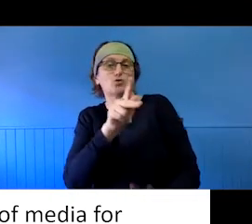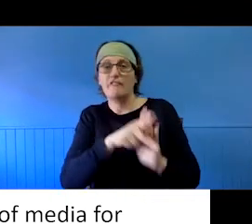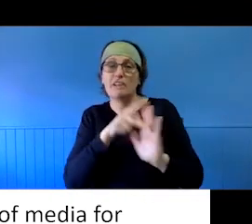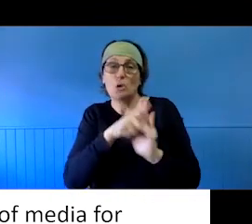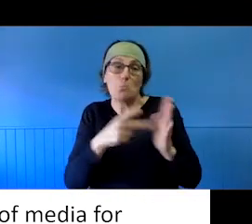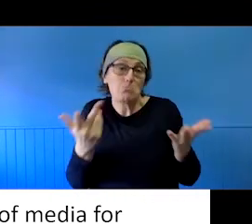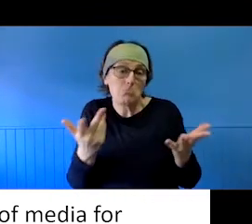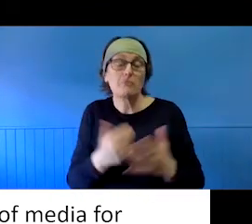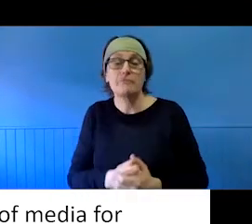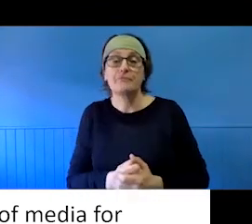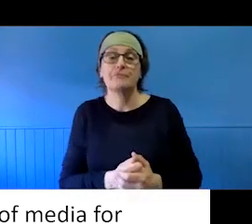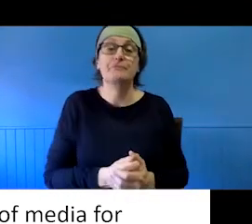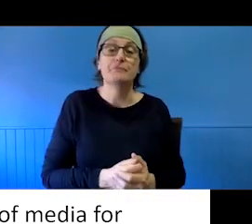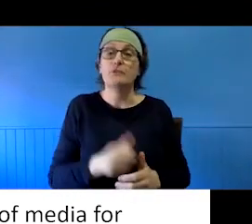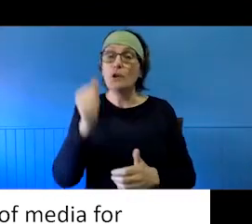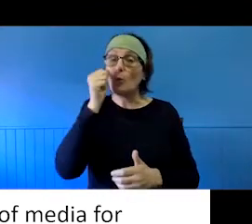Now, we know nowadays students love